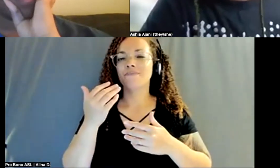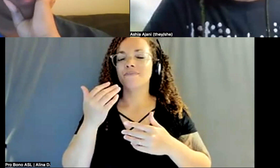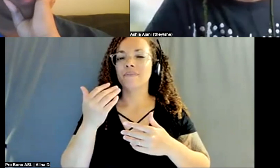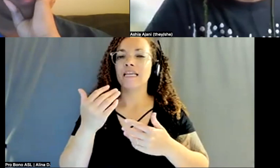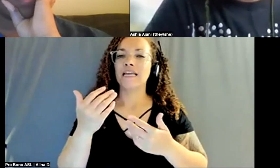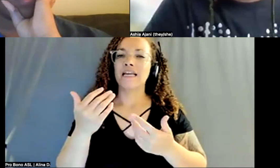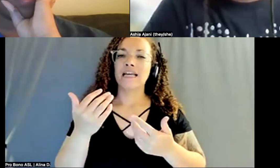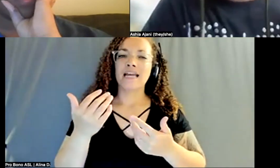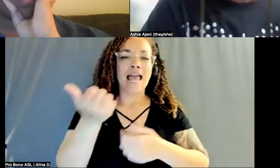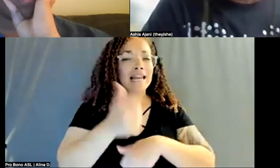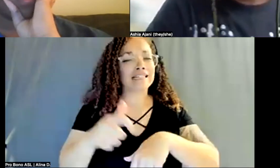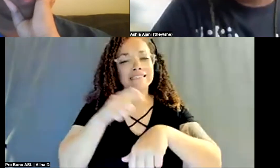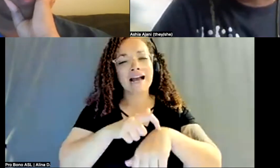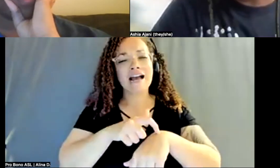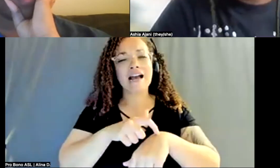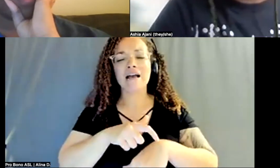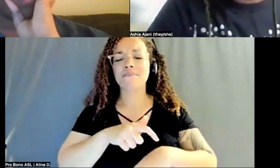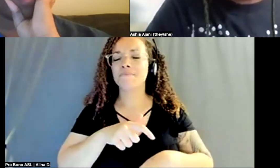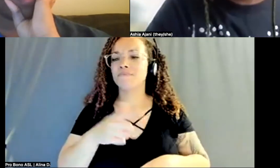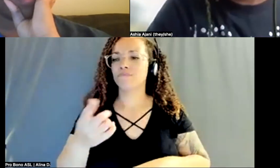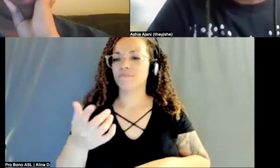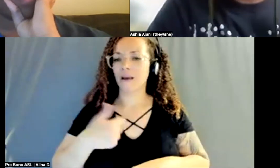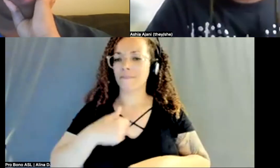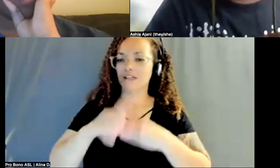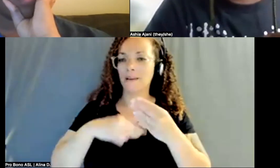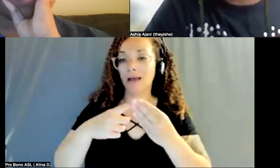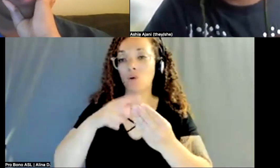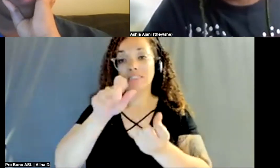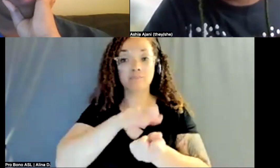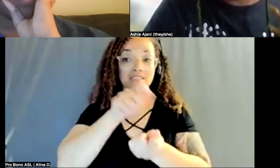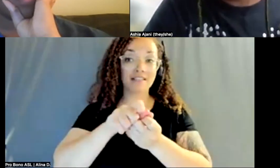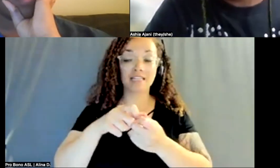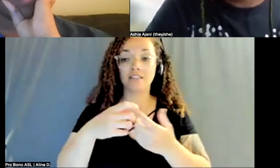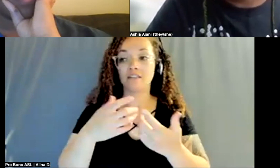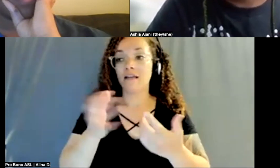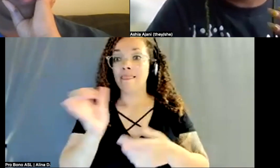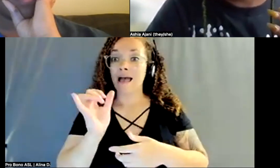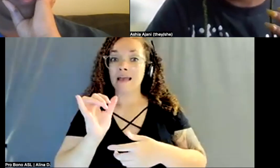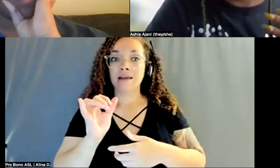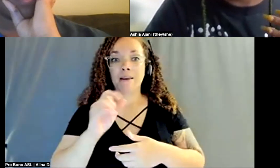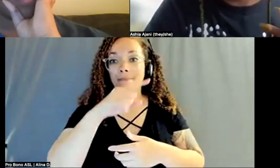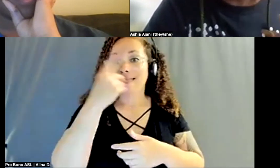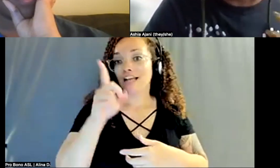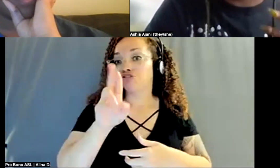a little bit of a departure when I'm talking about like, you know, Pacific Black Dragon or I'm talking about Groundwater Gods I'm constantly thinking about like, you know, like, what is that